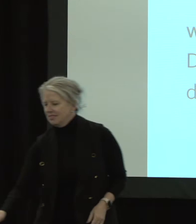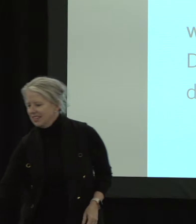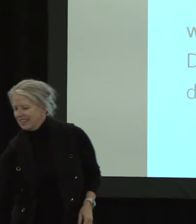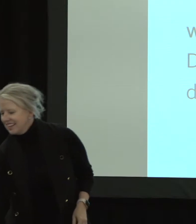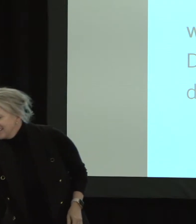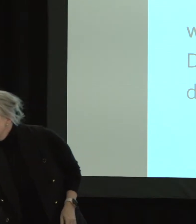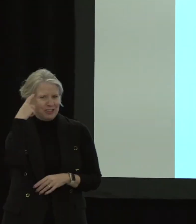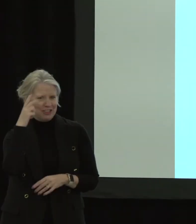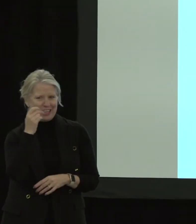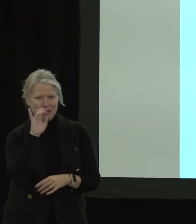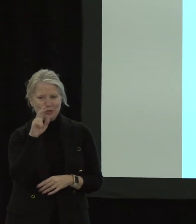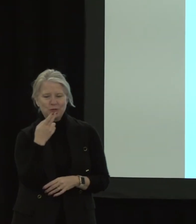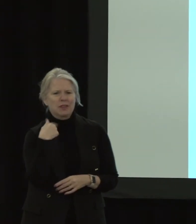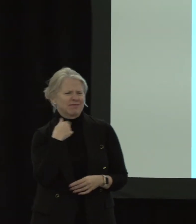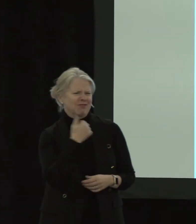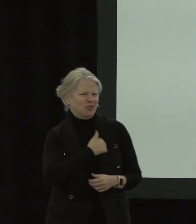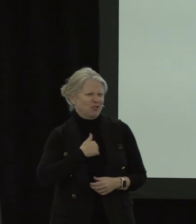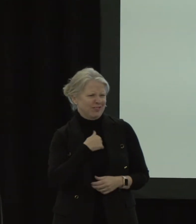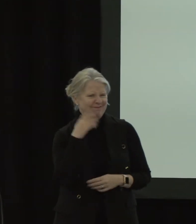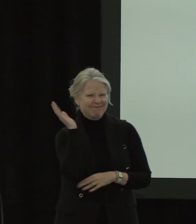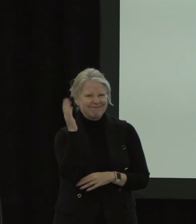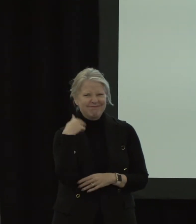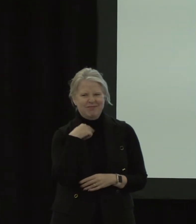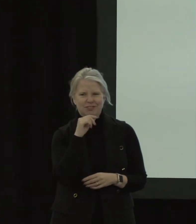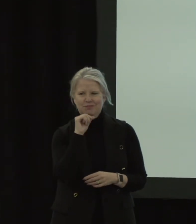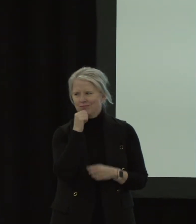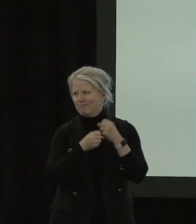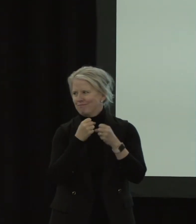this minister. When Steve offered me the chance to speak, I told him I would